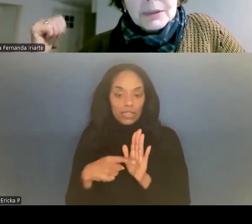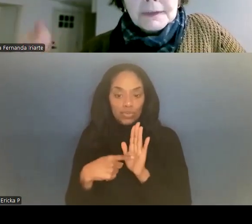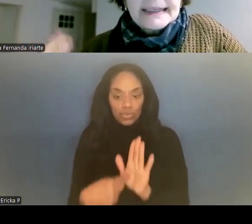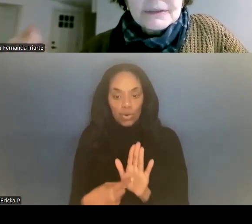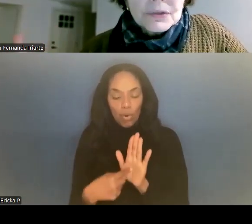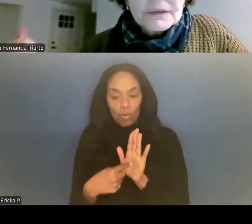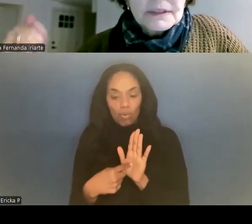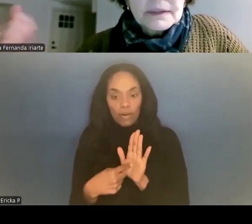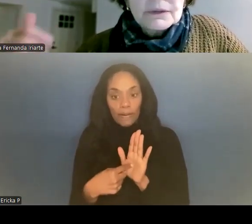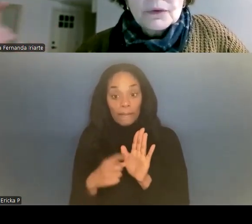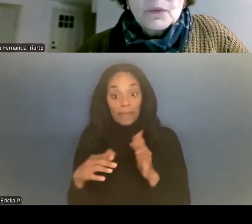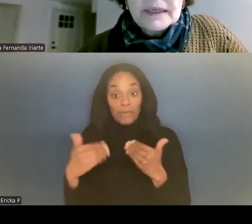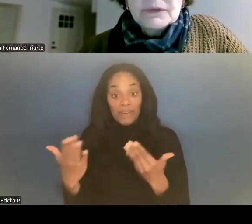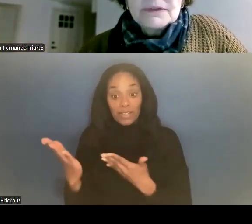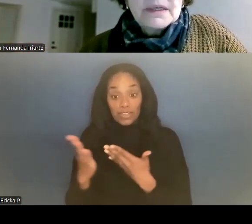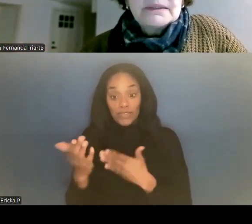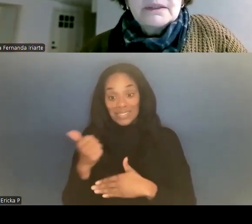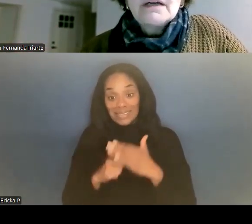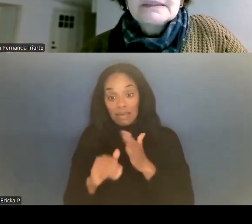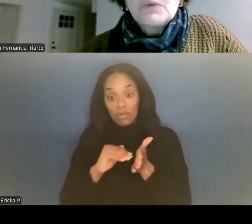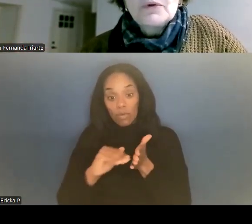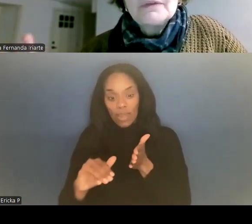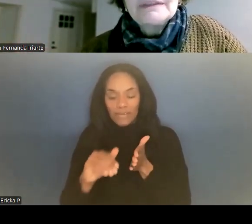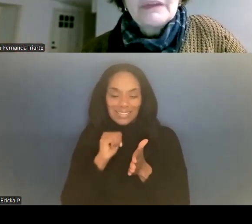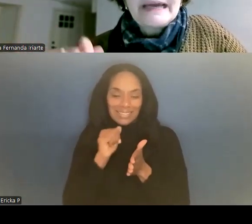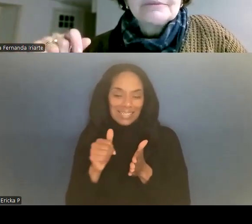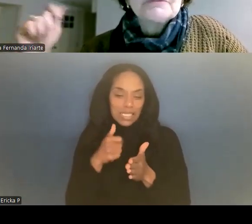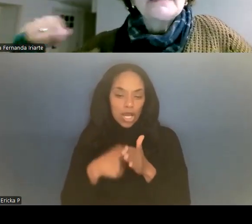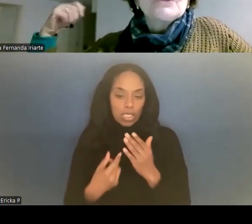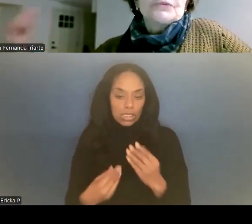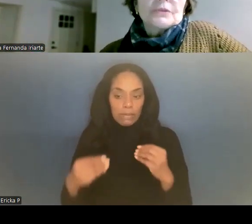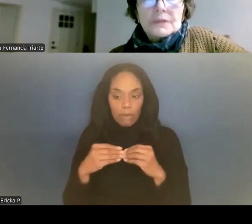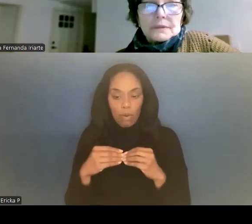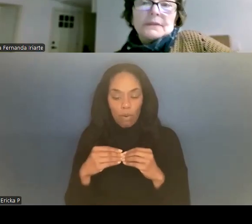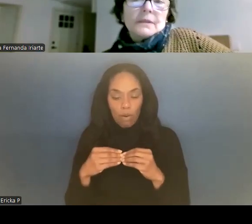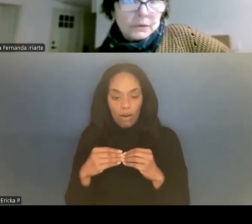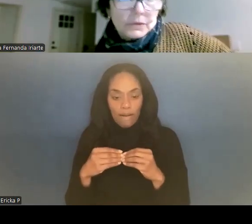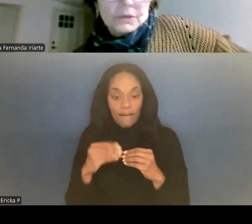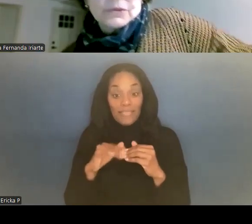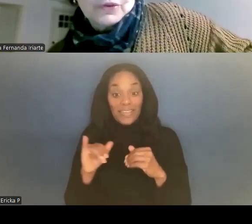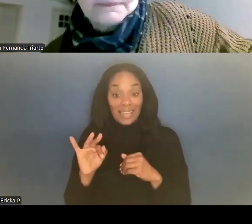providing services under the waiver is not gonna cost more than if they had to provide those services in an institution.